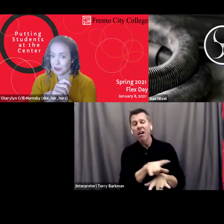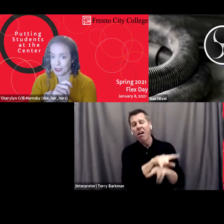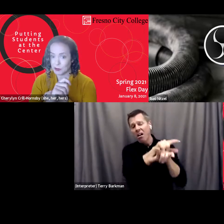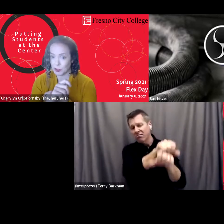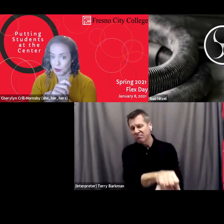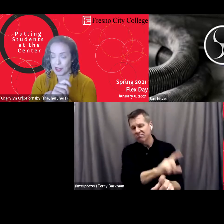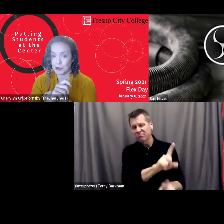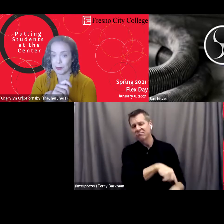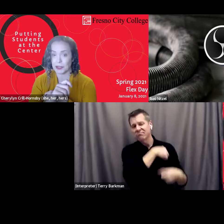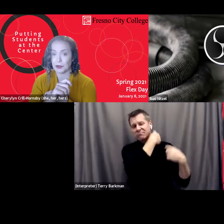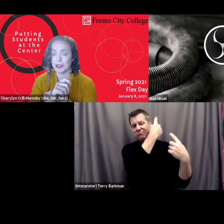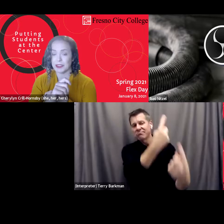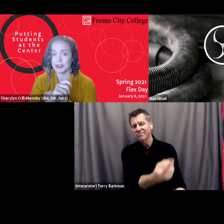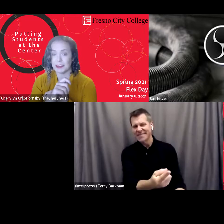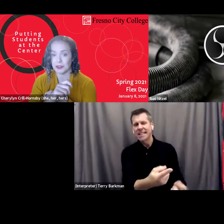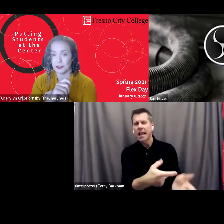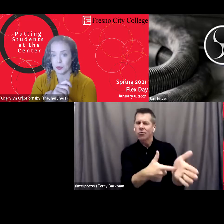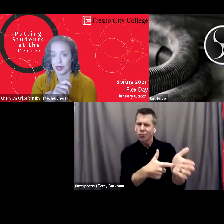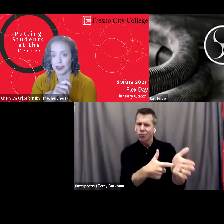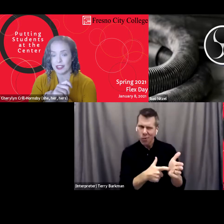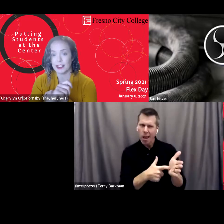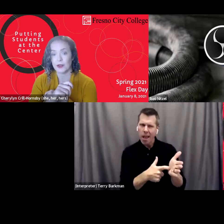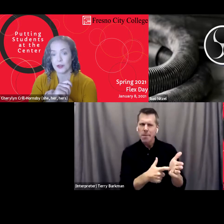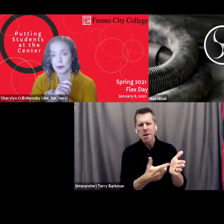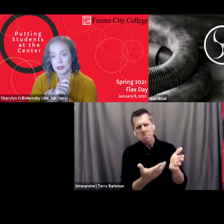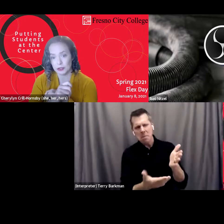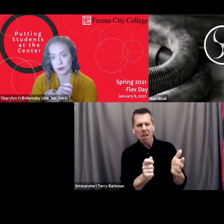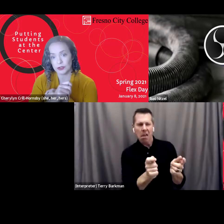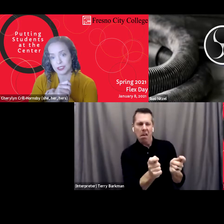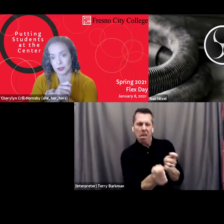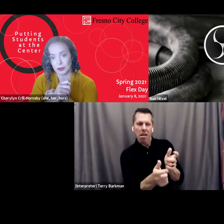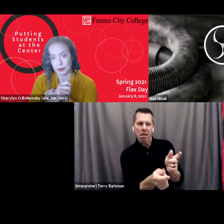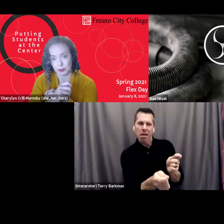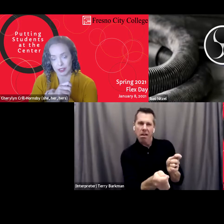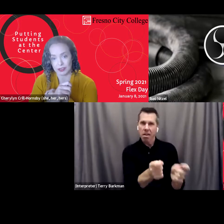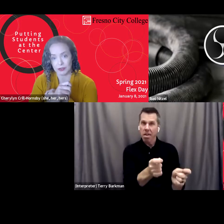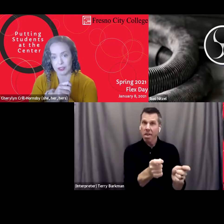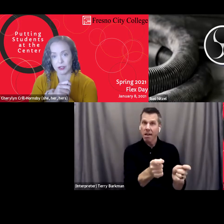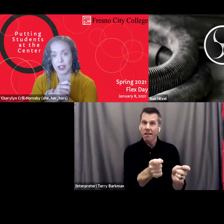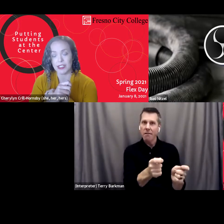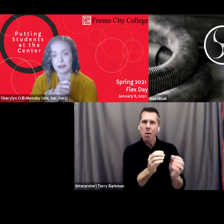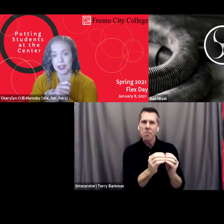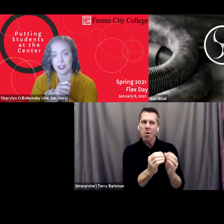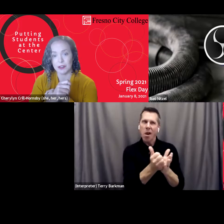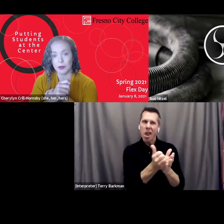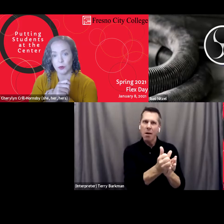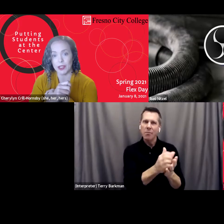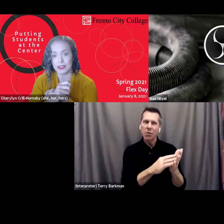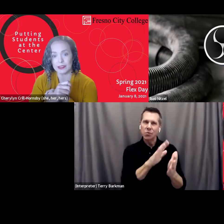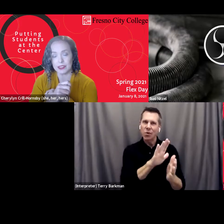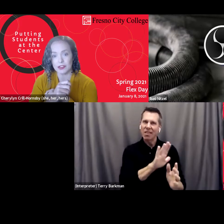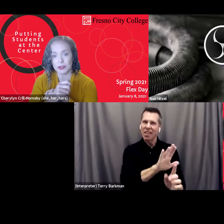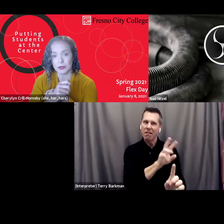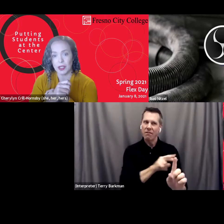perhaps required, but could be done in a different way, from a student centered perspective and trying to find ways to